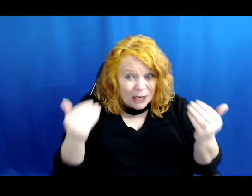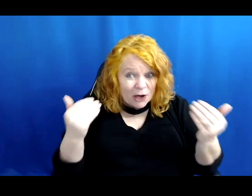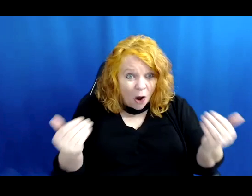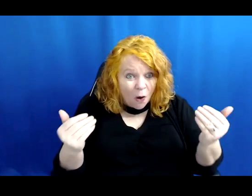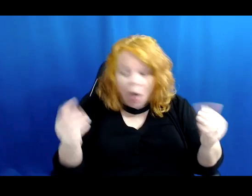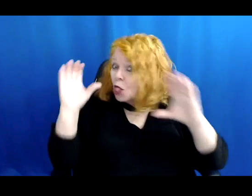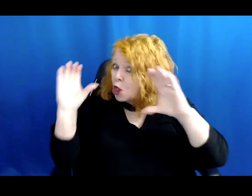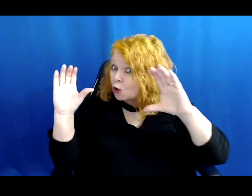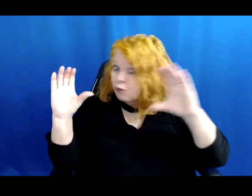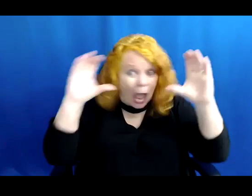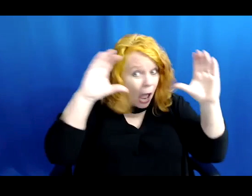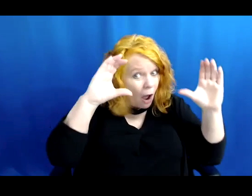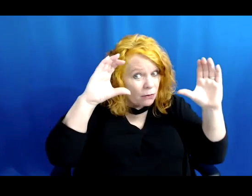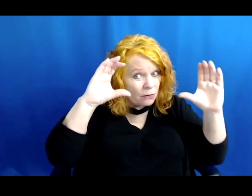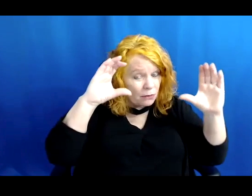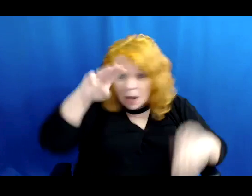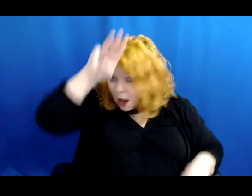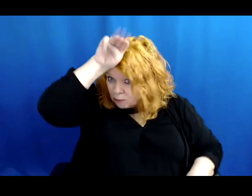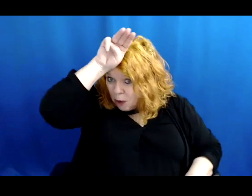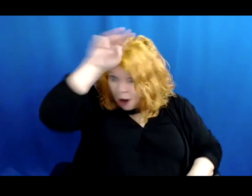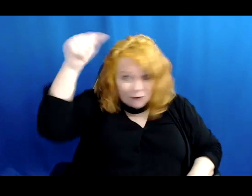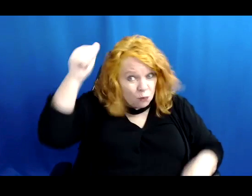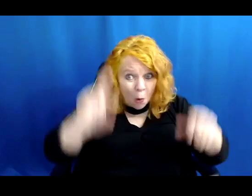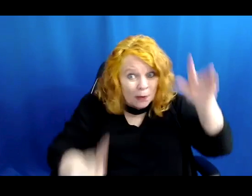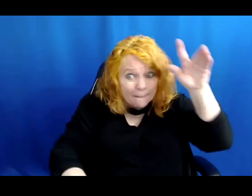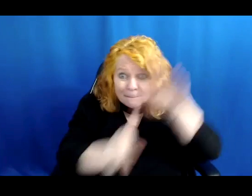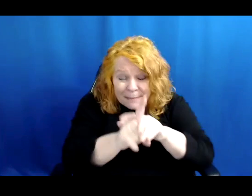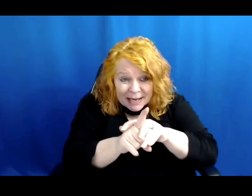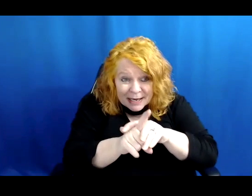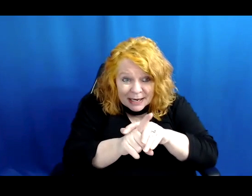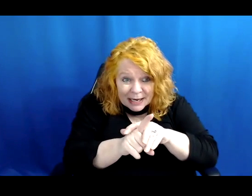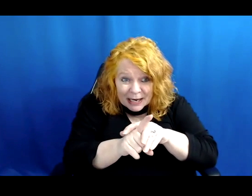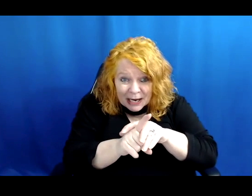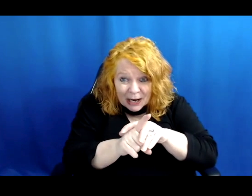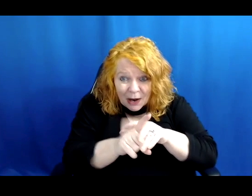But Marvin won't appear. Put your hands by your mouth.